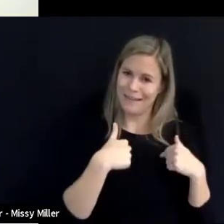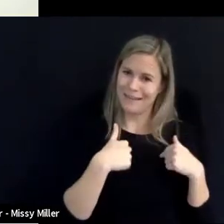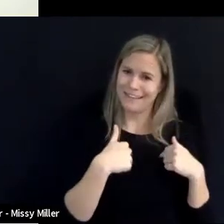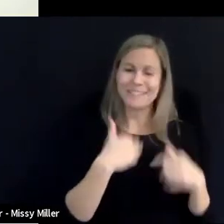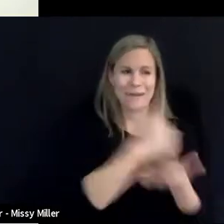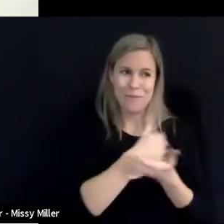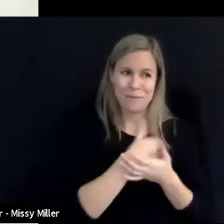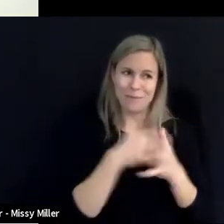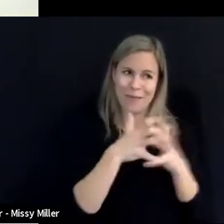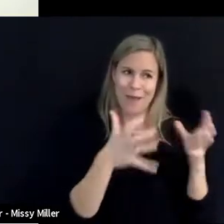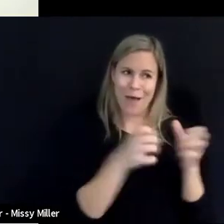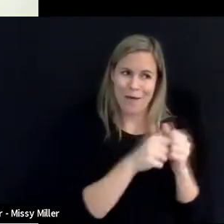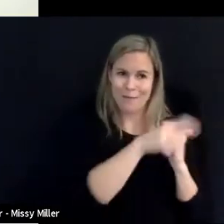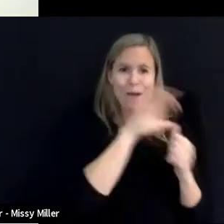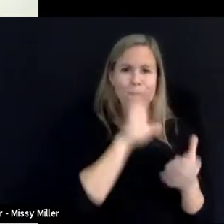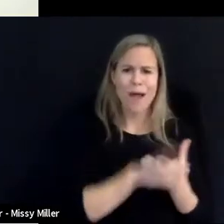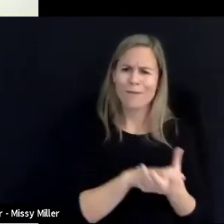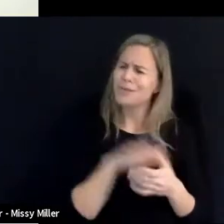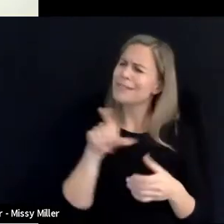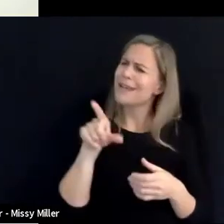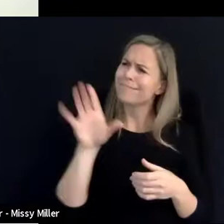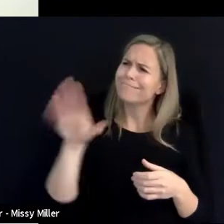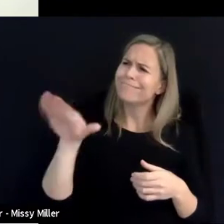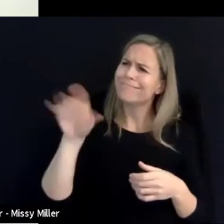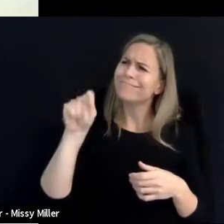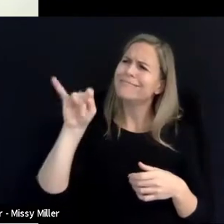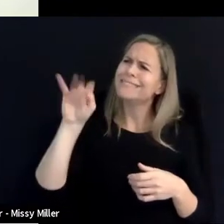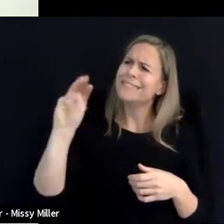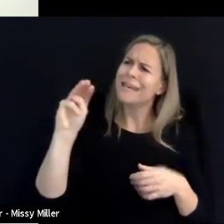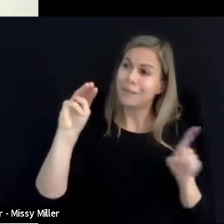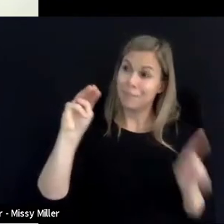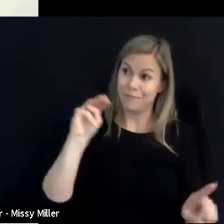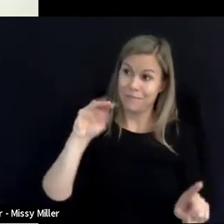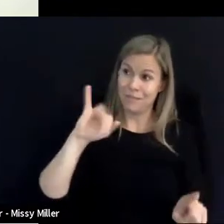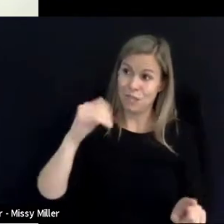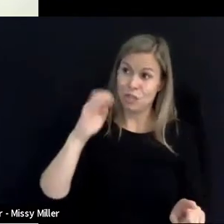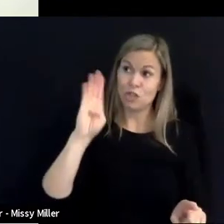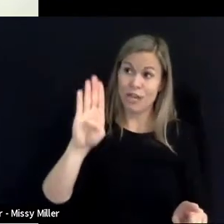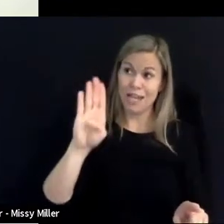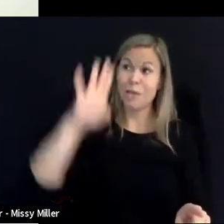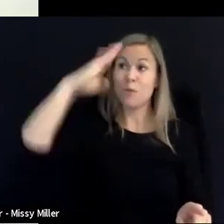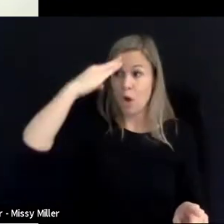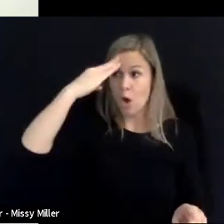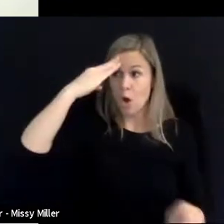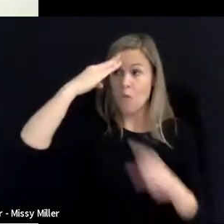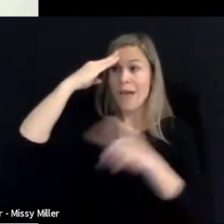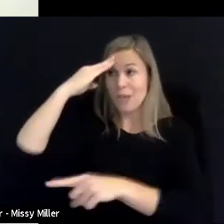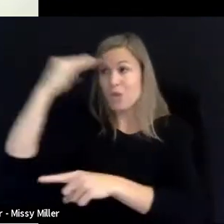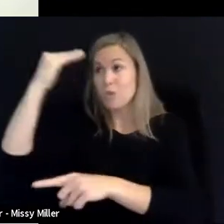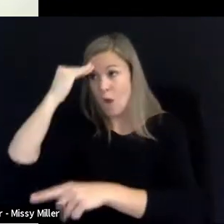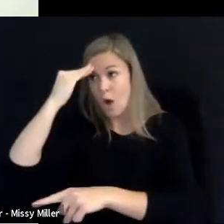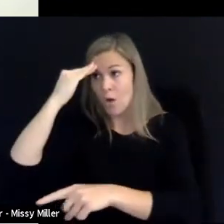She said, "Tim, does Jacob know that you know that he wants a bath?"